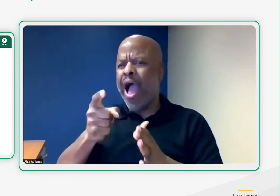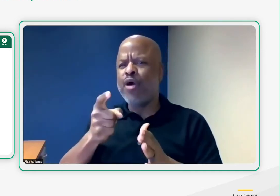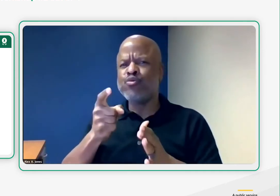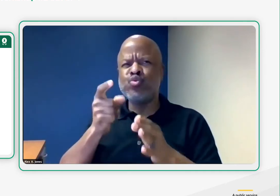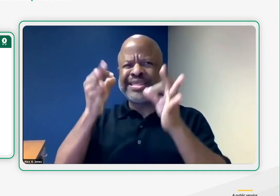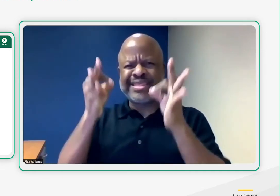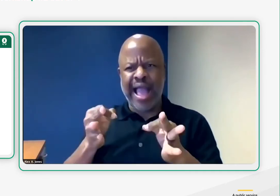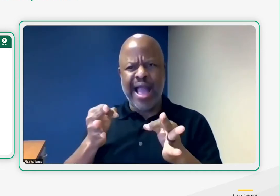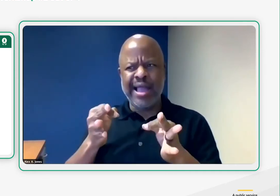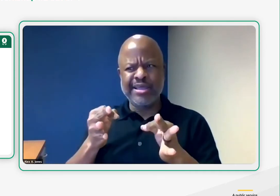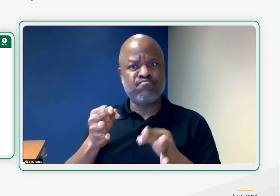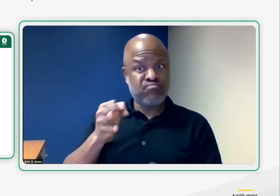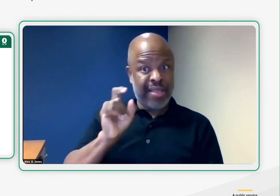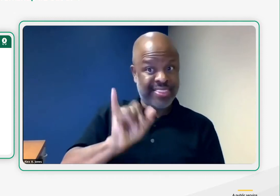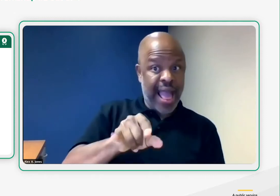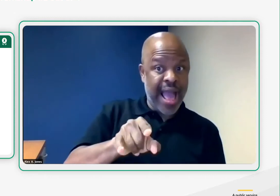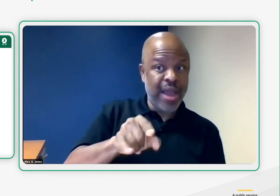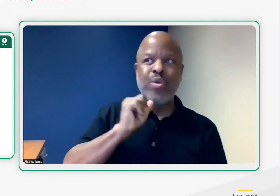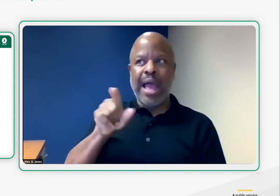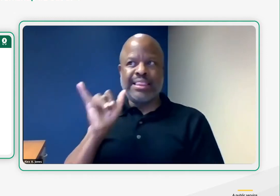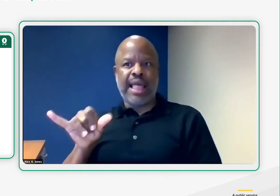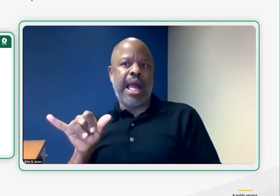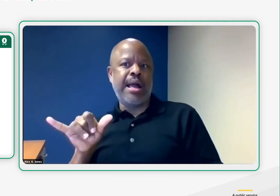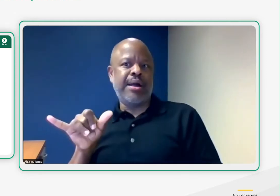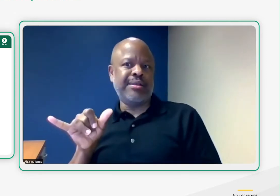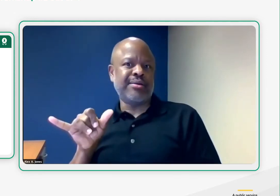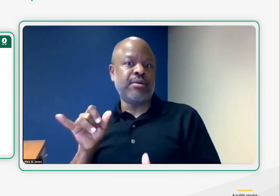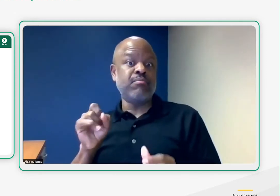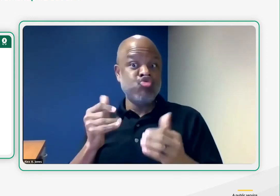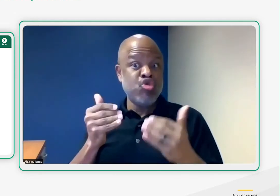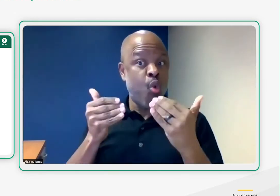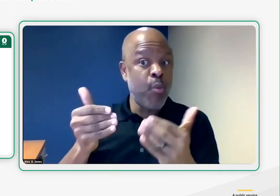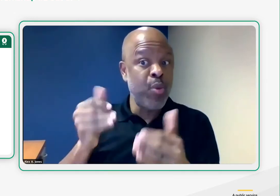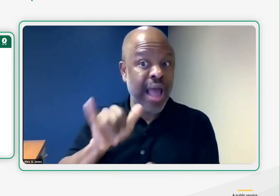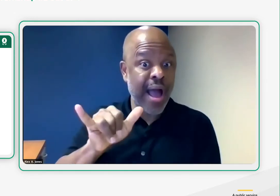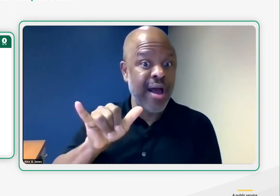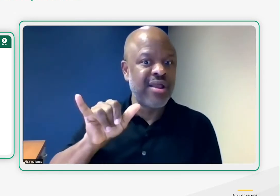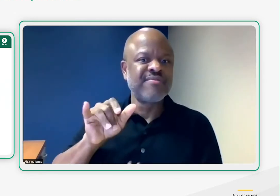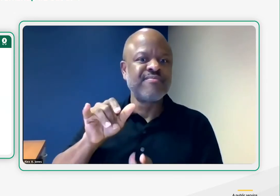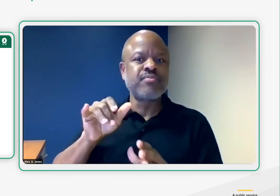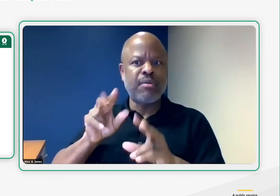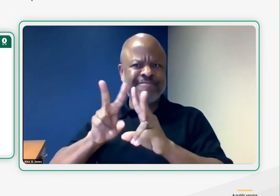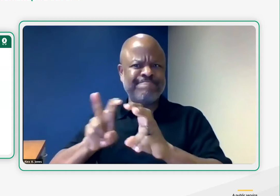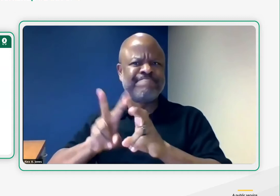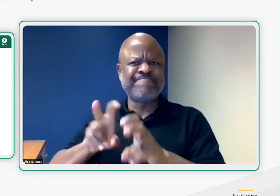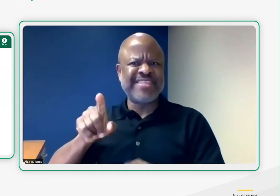really think about making a decision – either this or that, should I continue with that